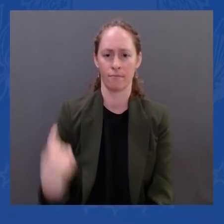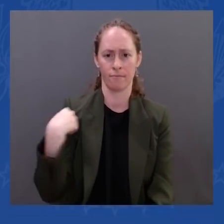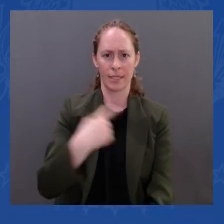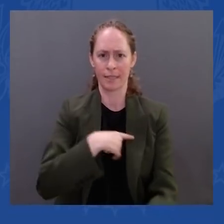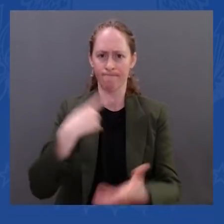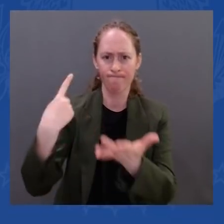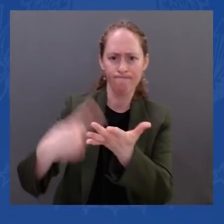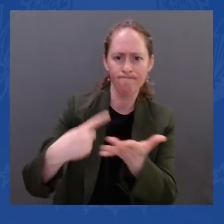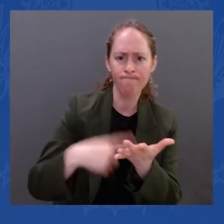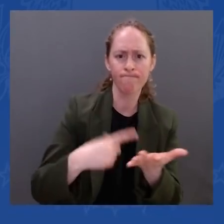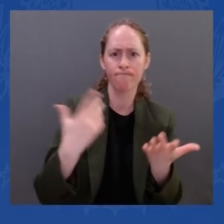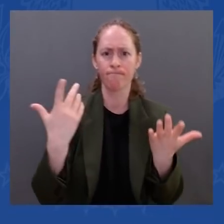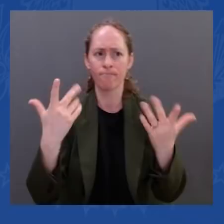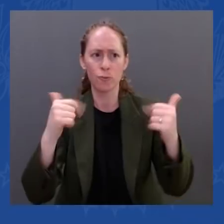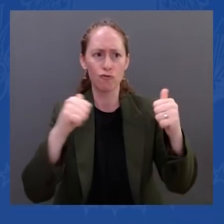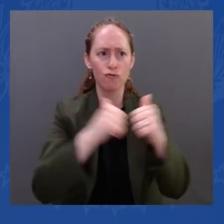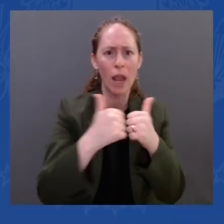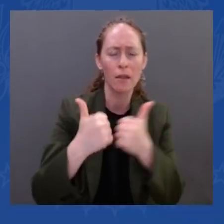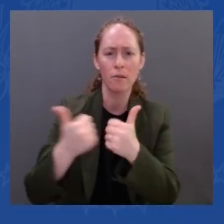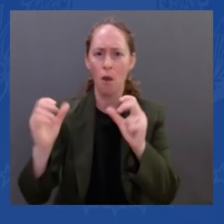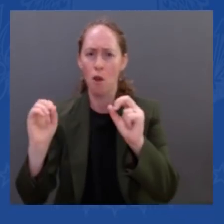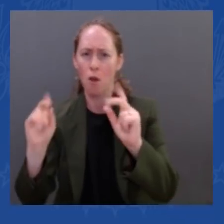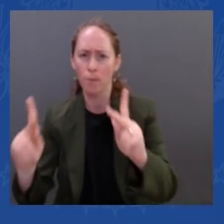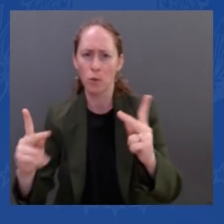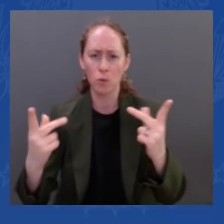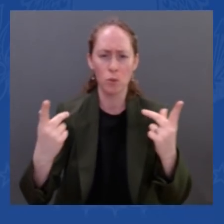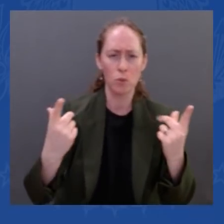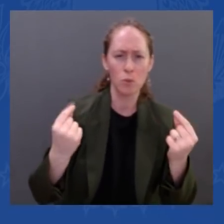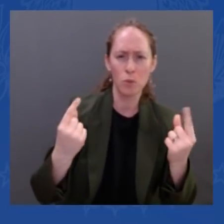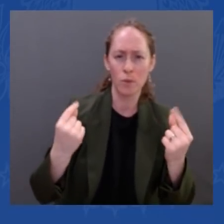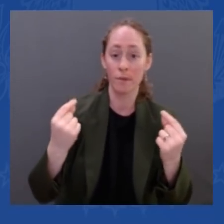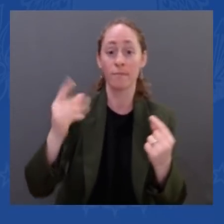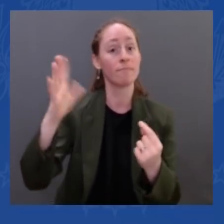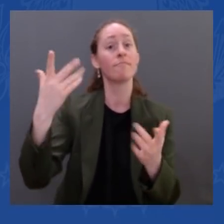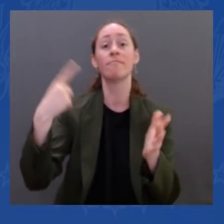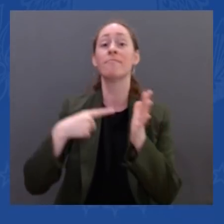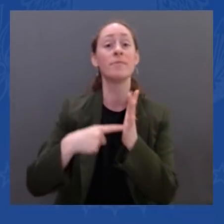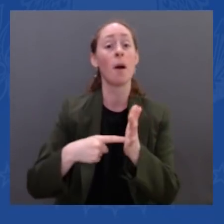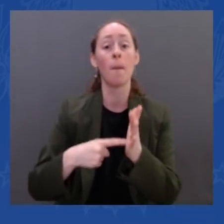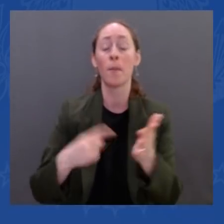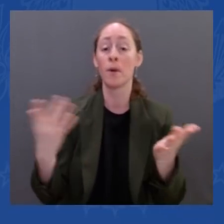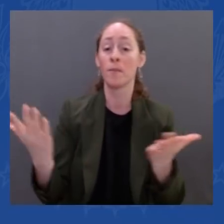A great example of this: We viewed Japan's lunar rover just coming out here -- over out here -- before -- after lunch.